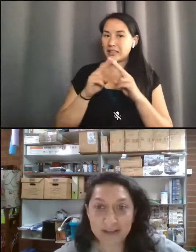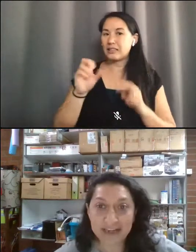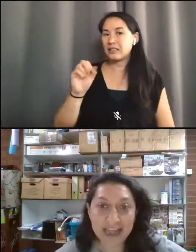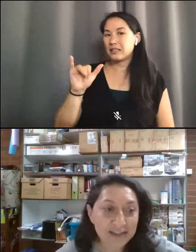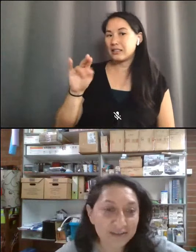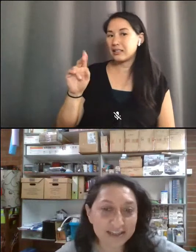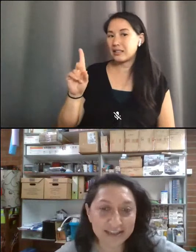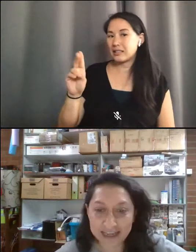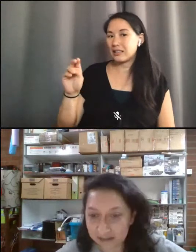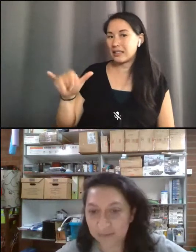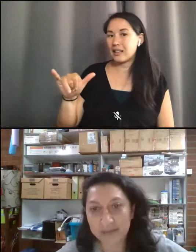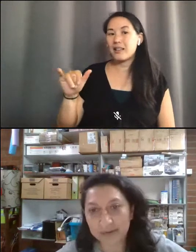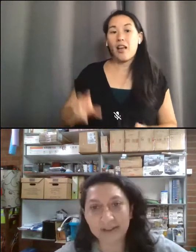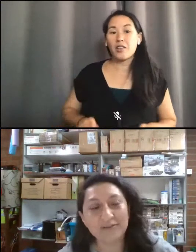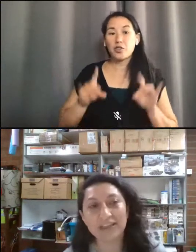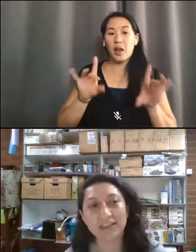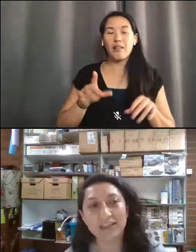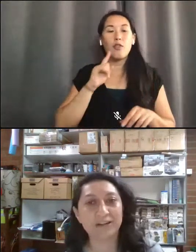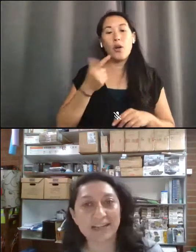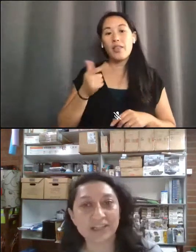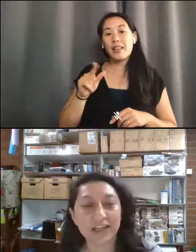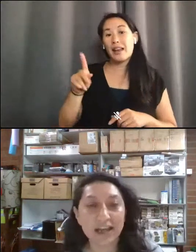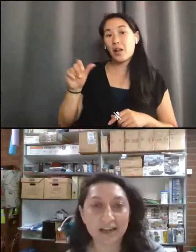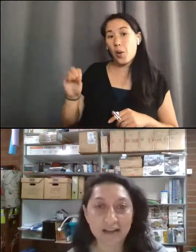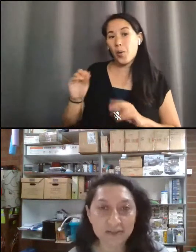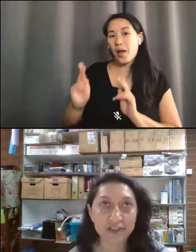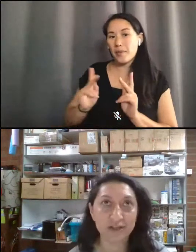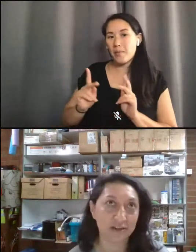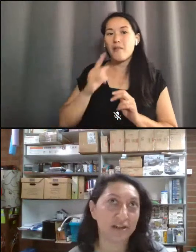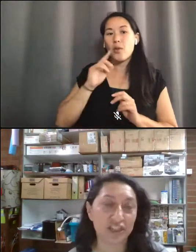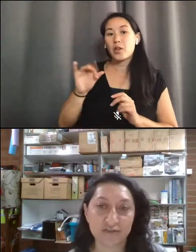on the land of the gadigal people of the euro nation and i'd love to acknowledge the